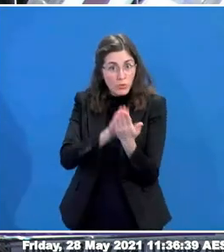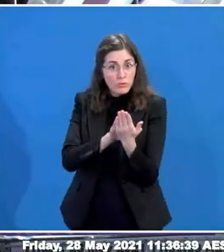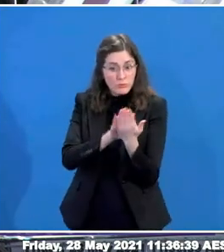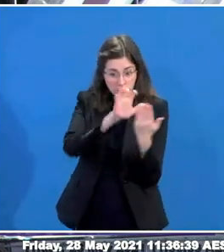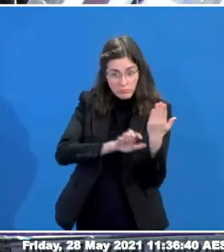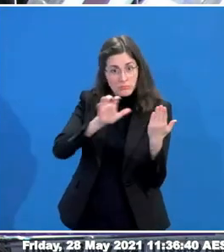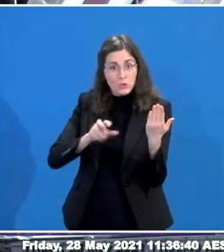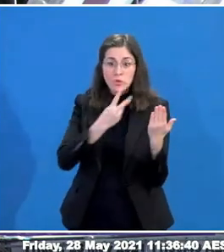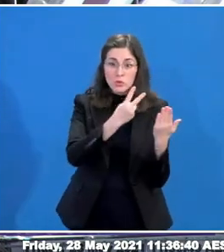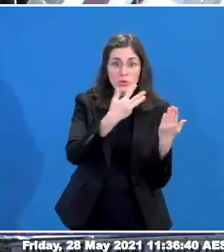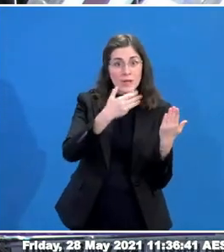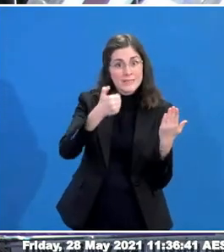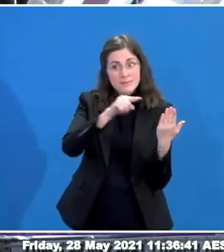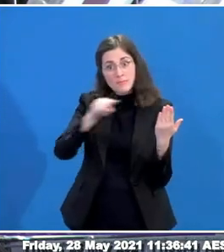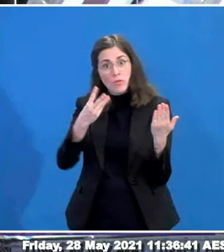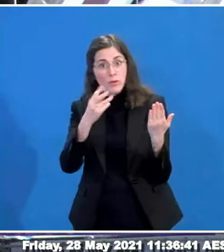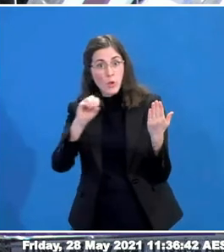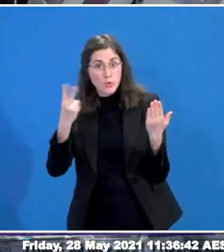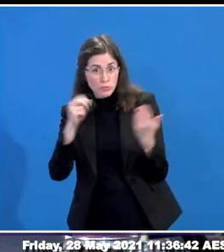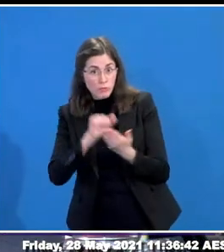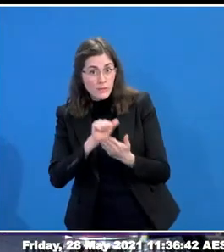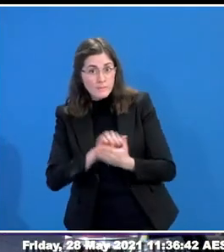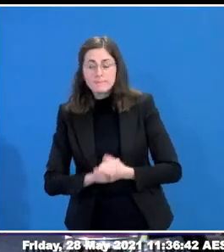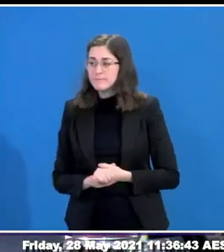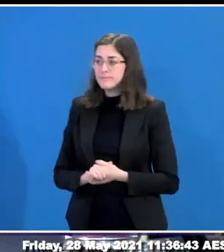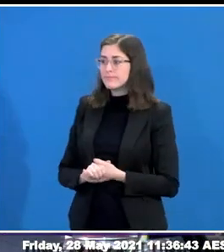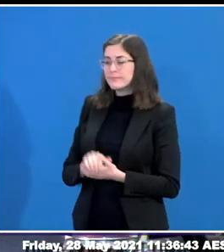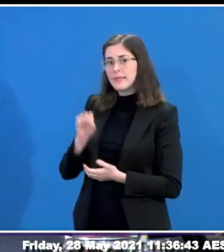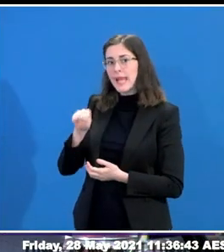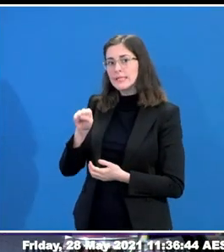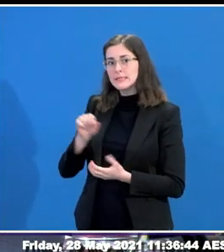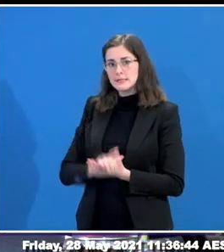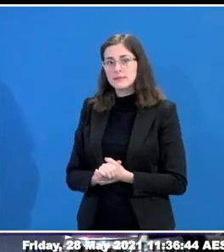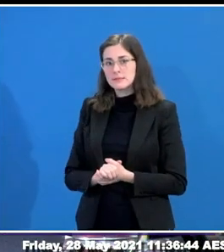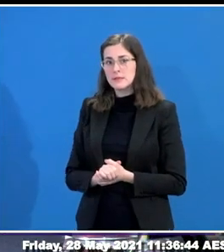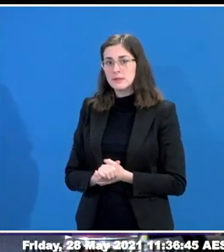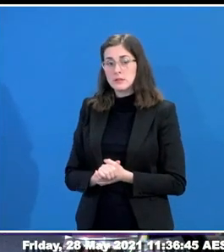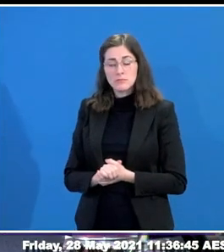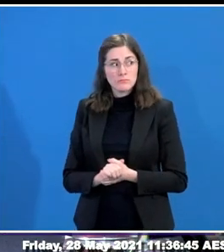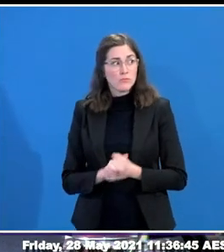Yes. through to 302? Yes. And if the Royal Commission is to understand what supports and